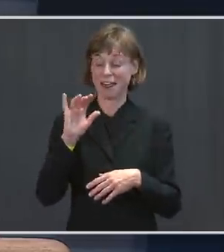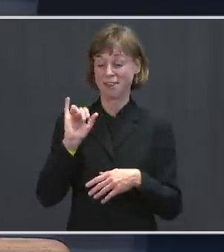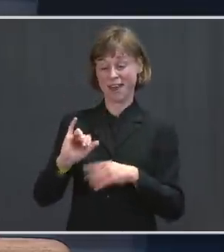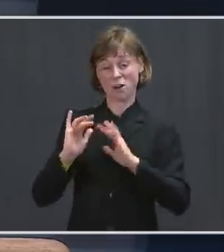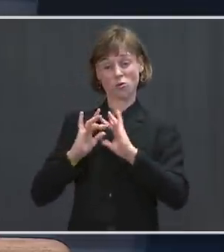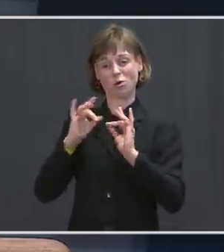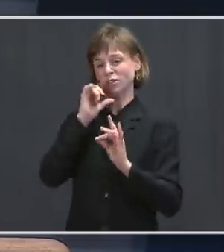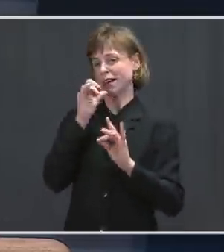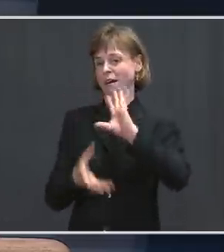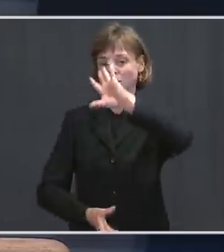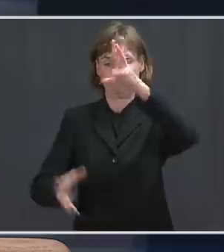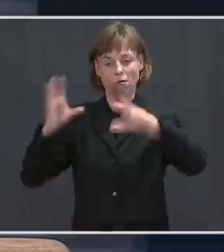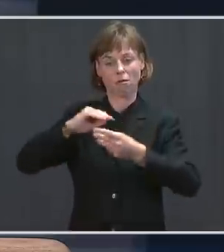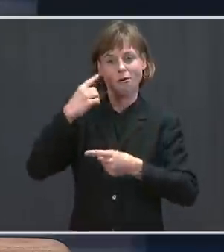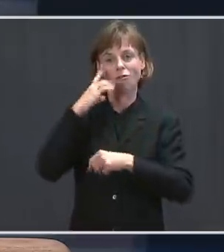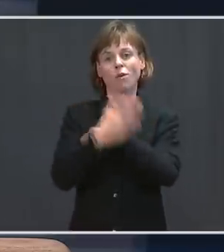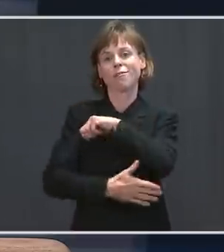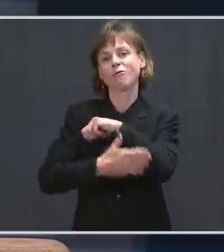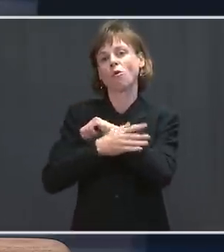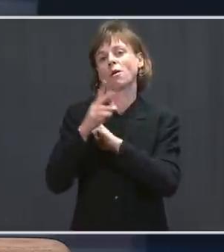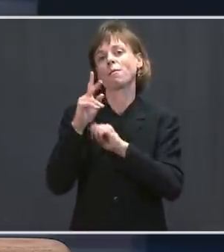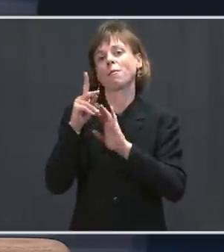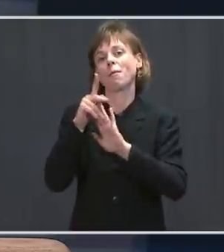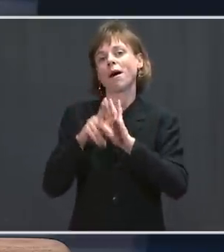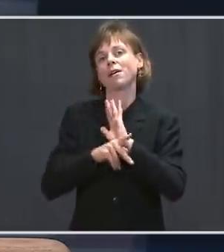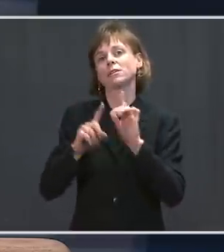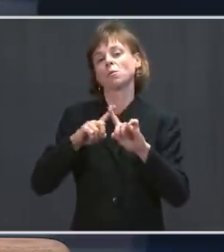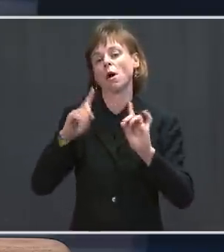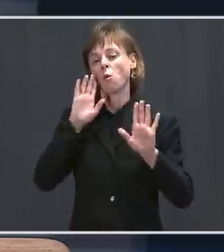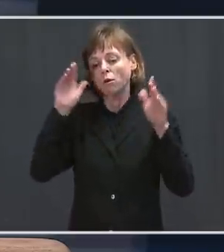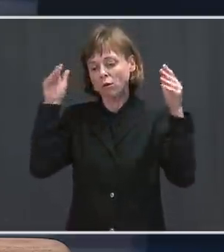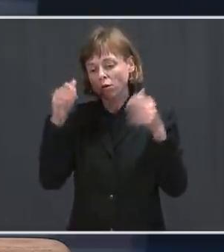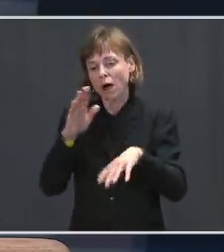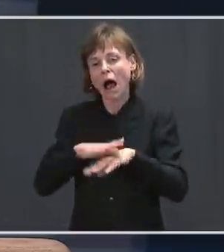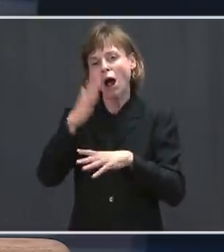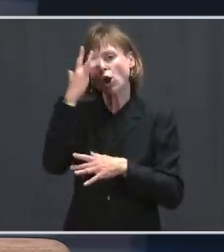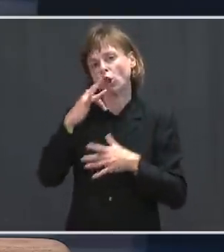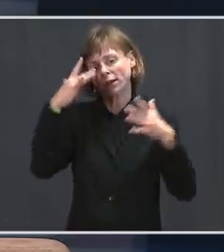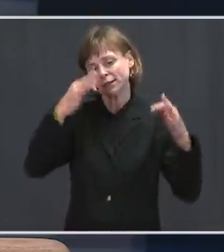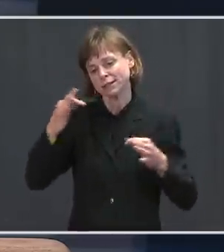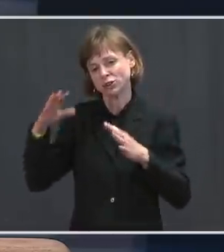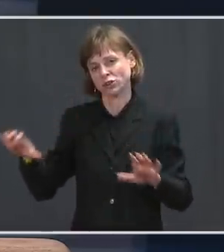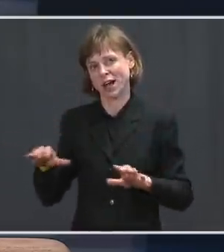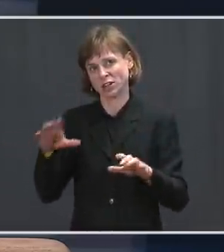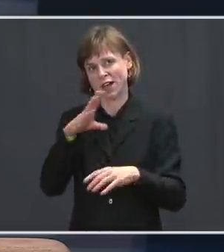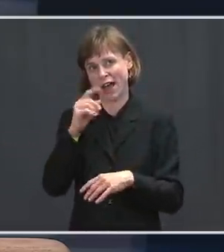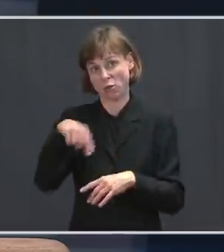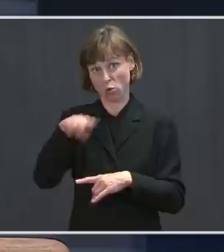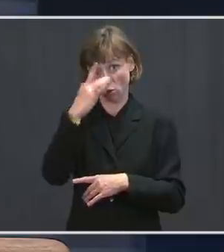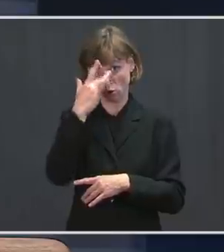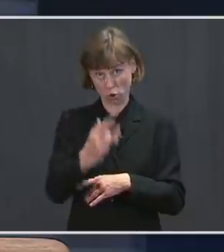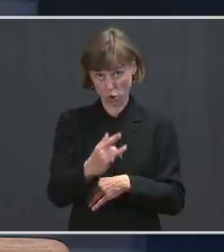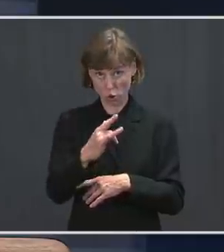they're going to be focused on his early decisions and actions. And those early moves, the core strategic thrust of them